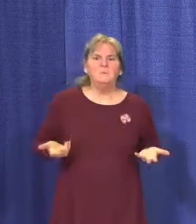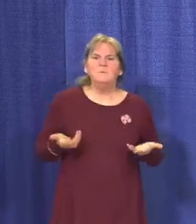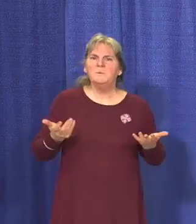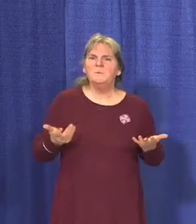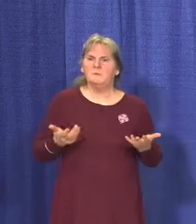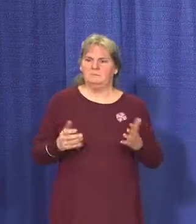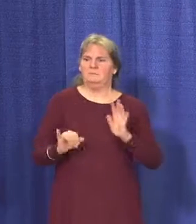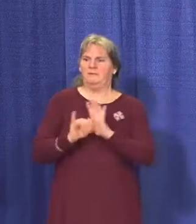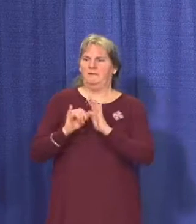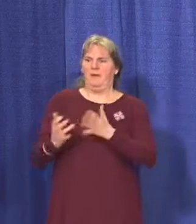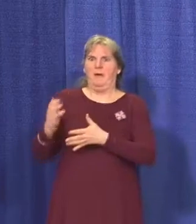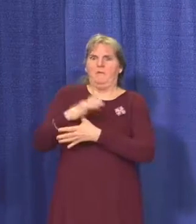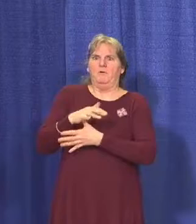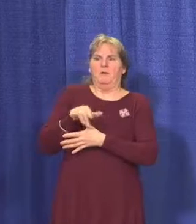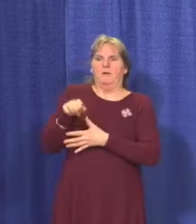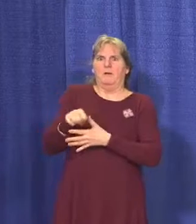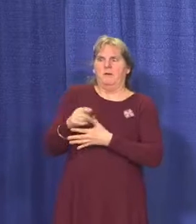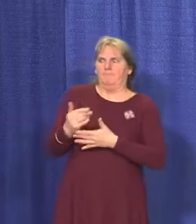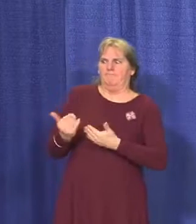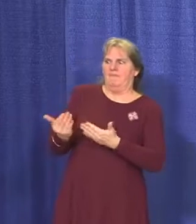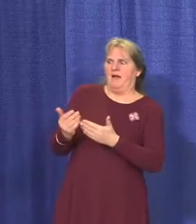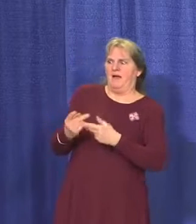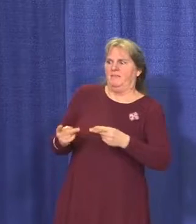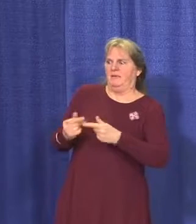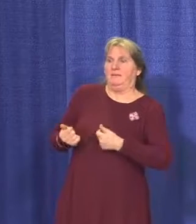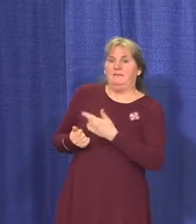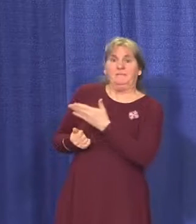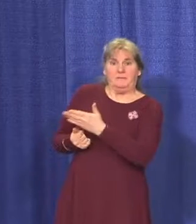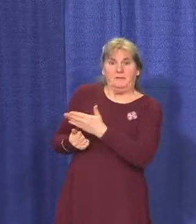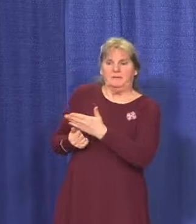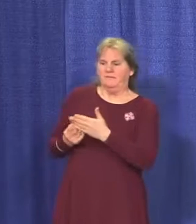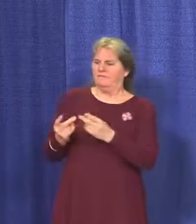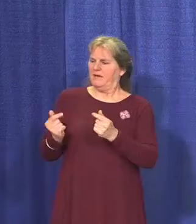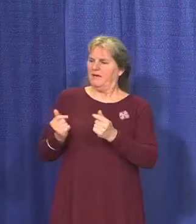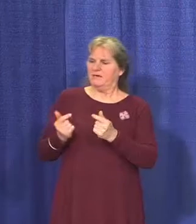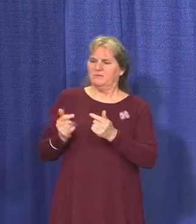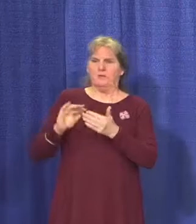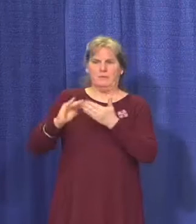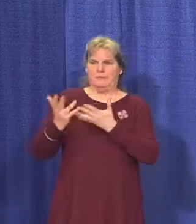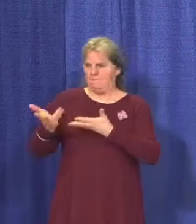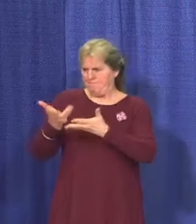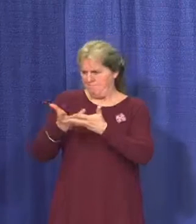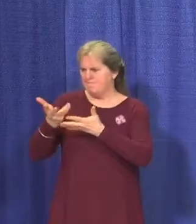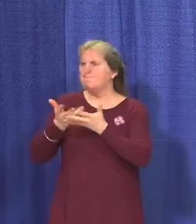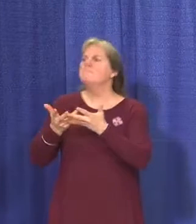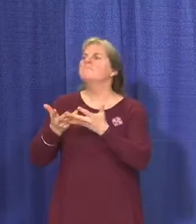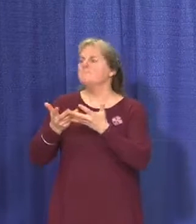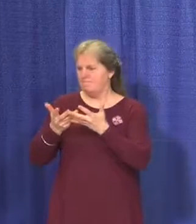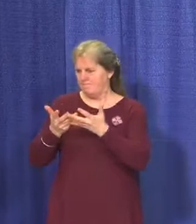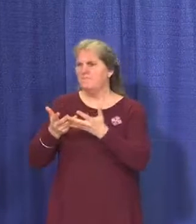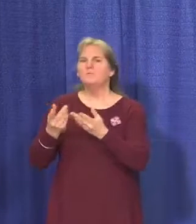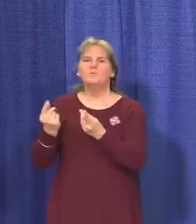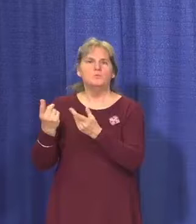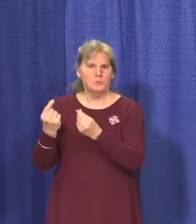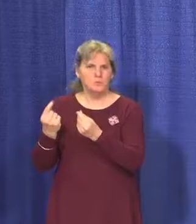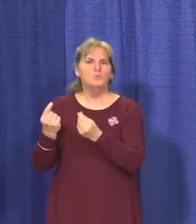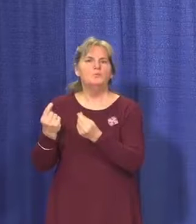And it posed a key priority and pressure for that community. We have worked fairly quickly with the community to address housing needs and the pressures